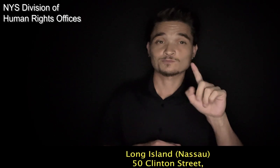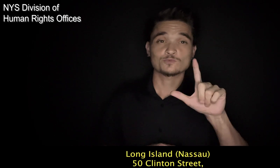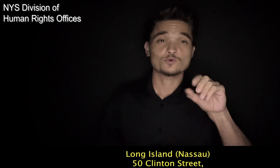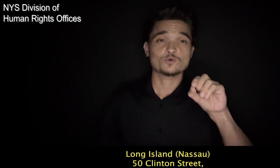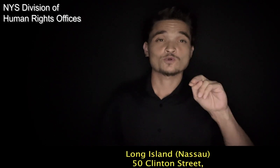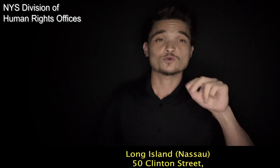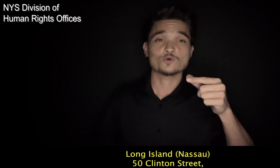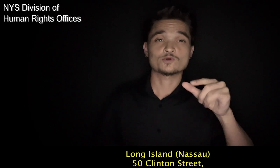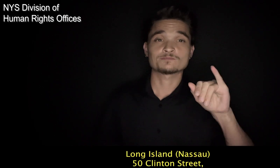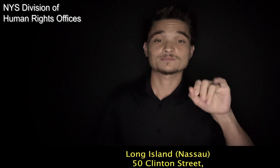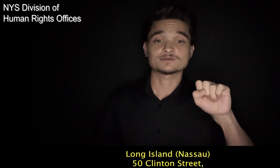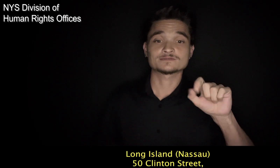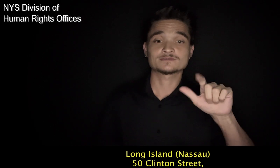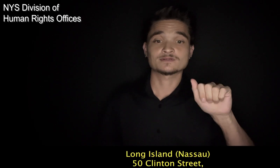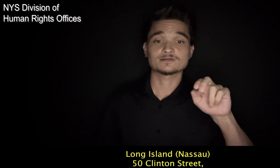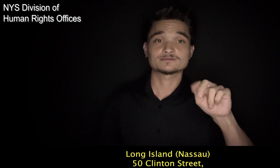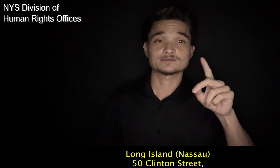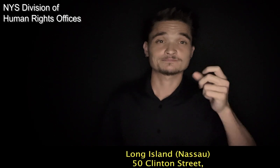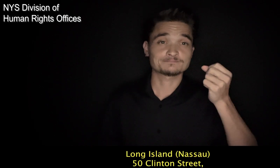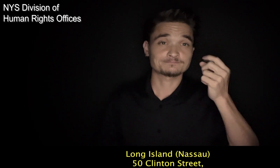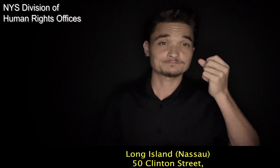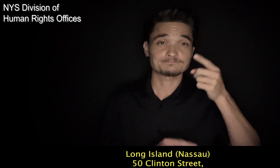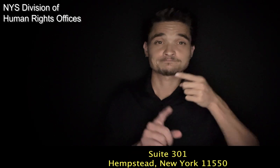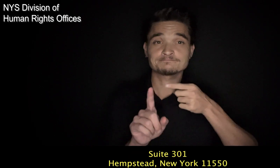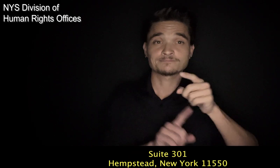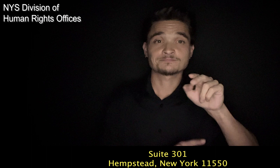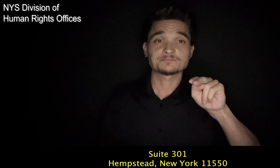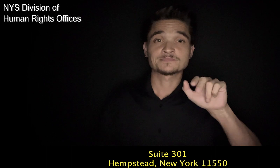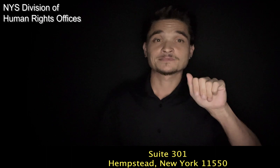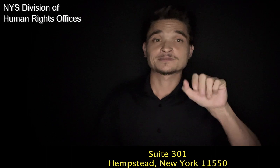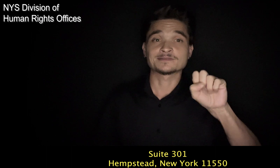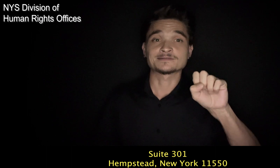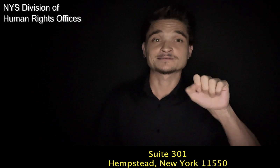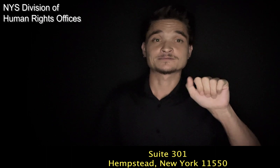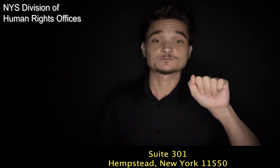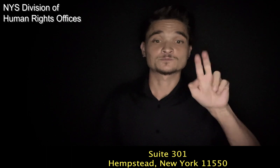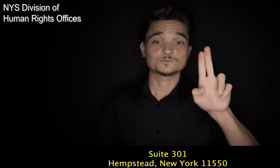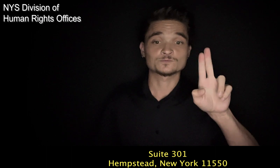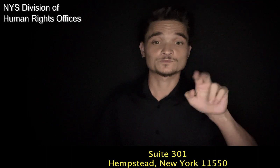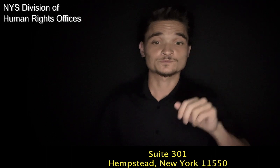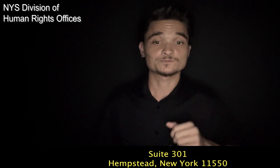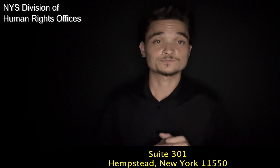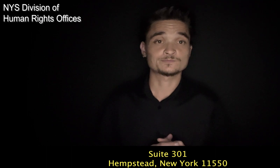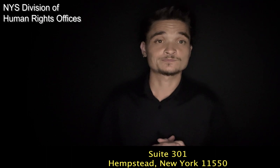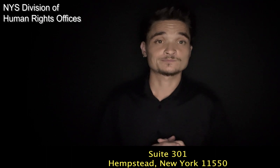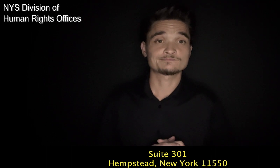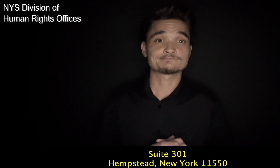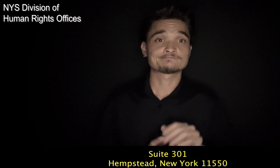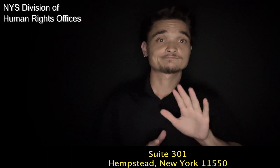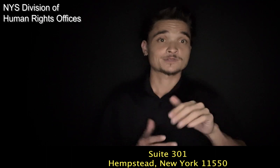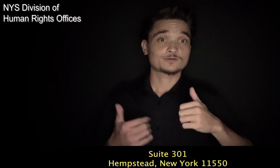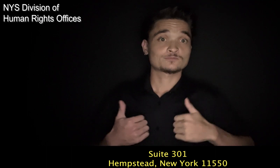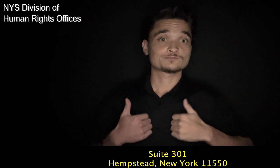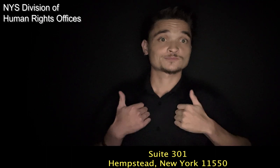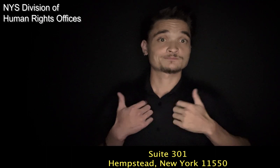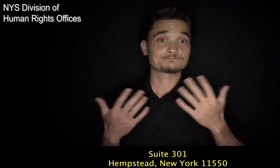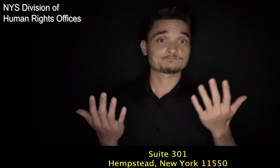Long Island (Nassau) 50 Clinton Street, Suite 301 Hempstead, New York 11550